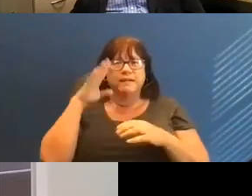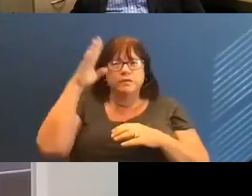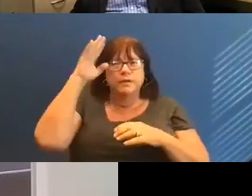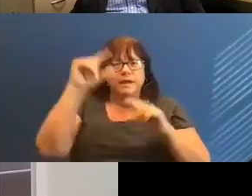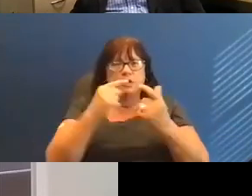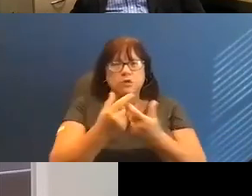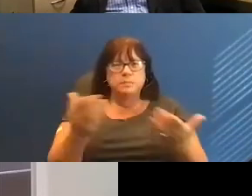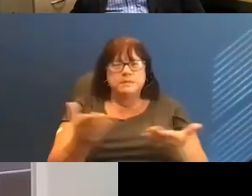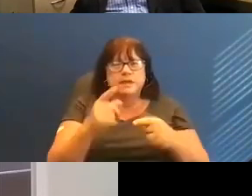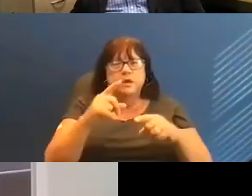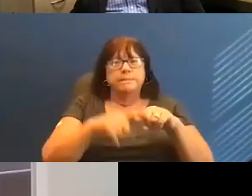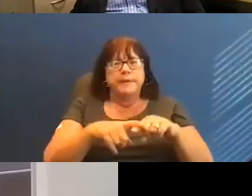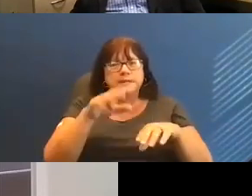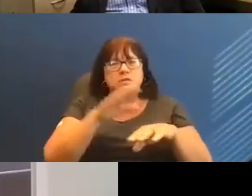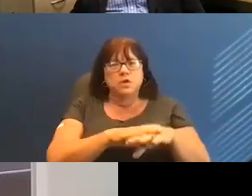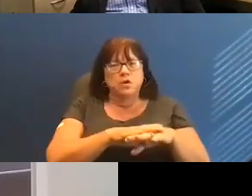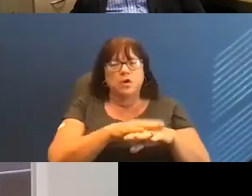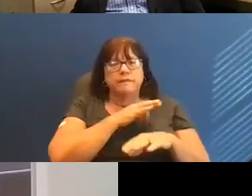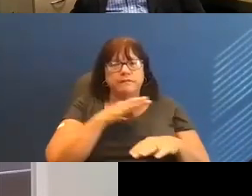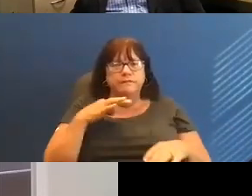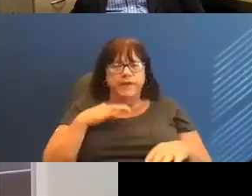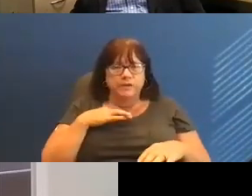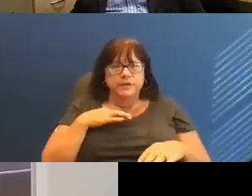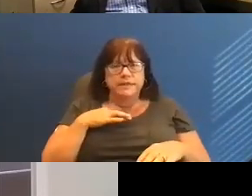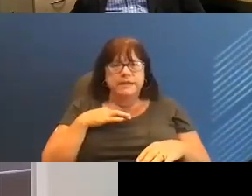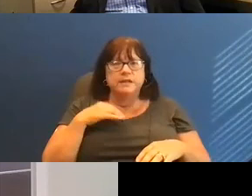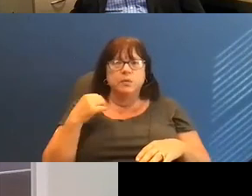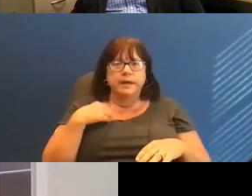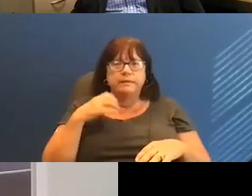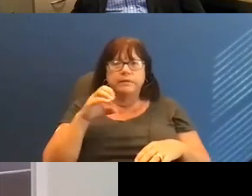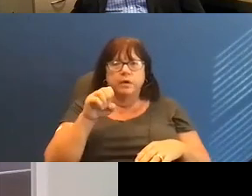based on faculty who have gotten OER grants, whoever expressed interest. Now we are